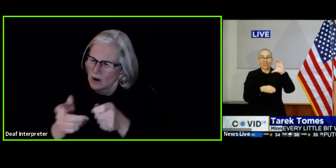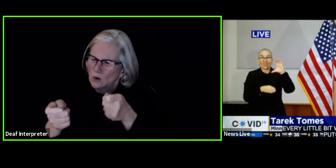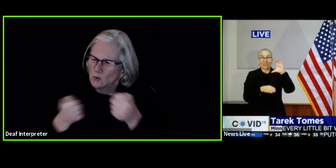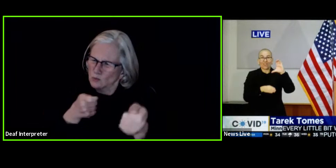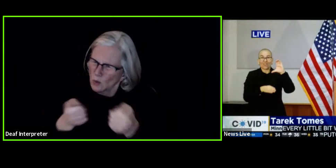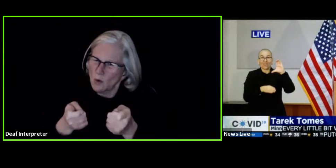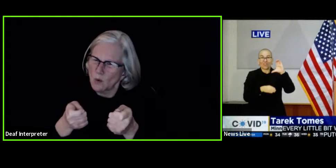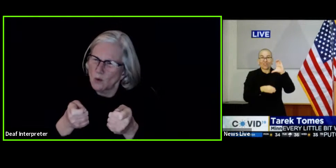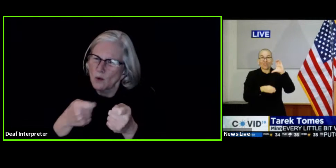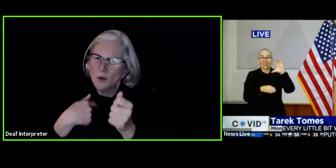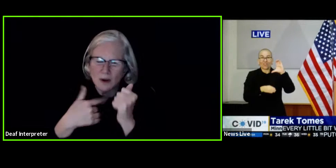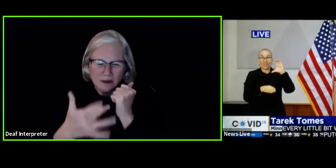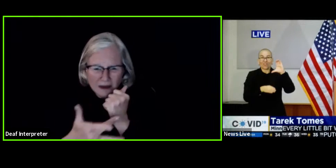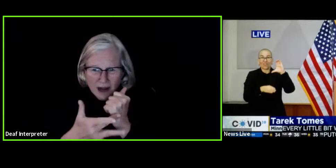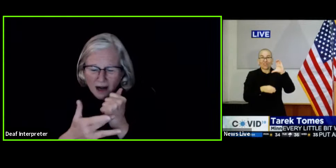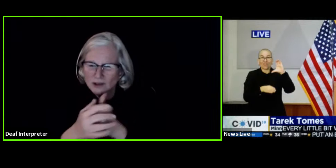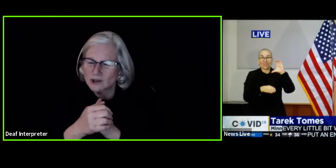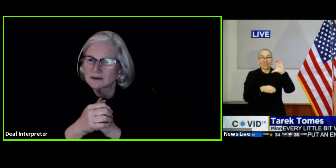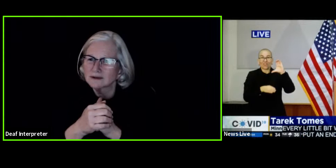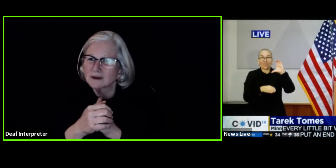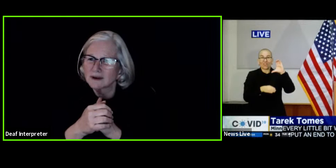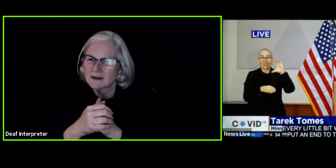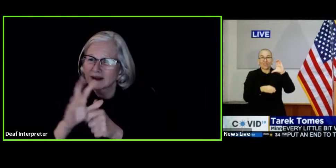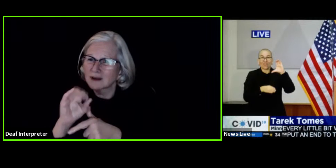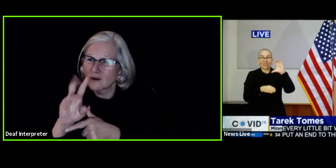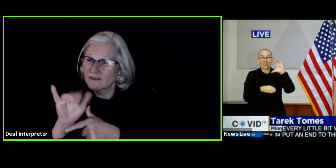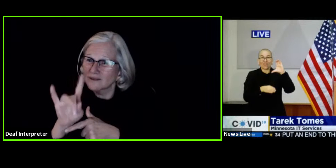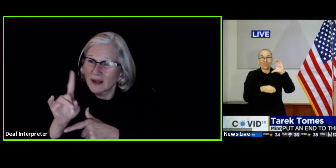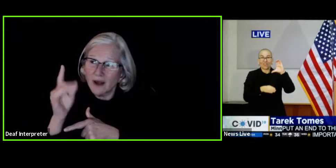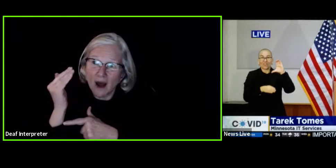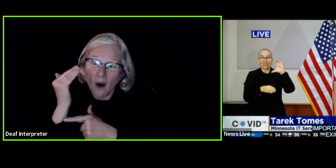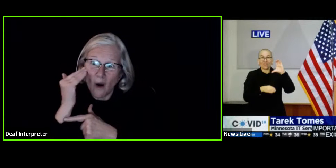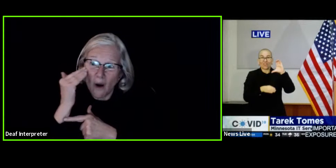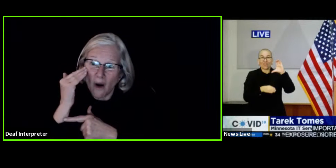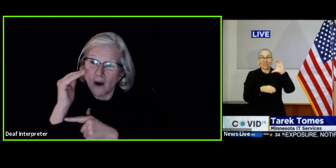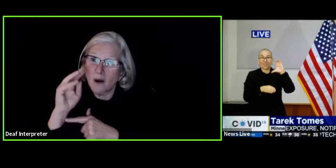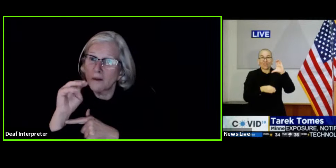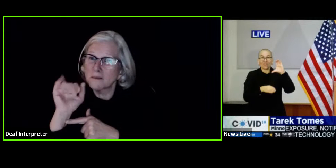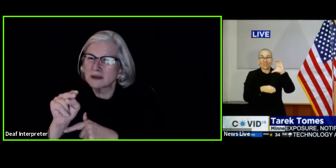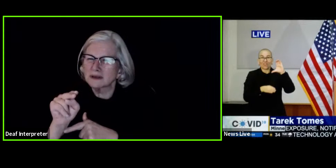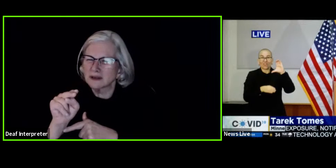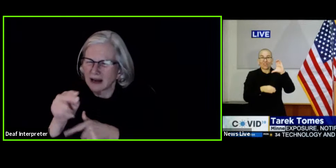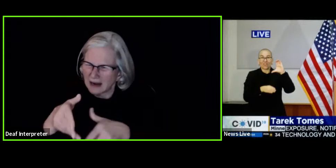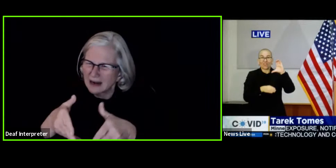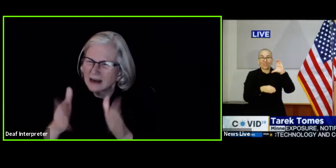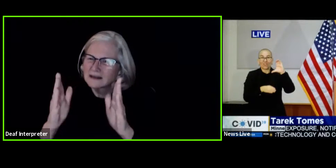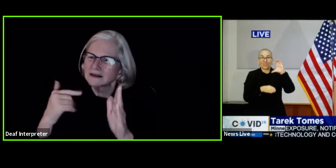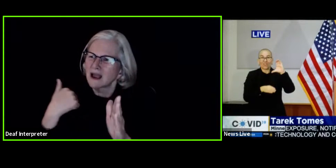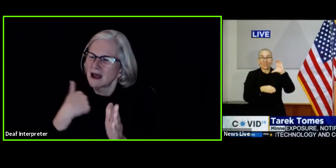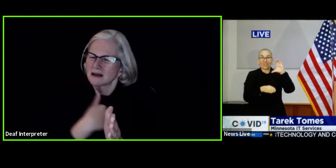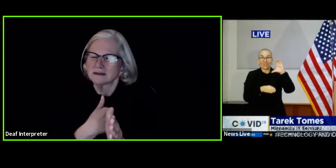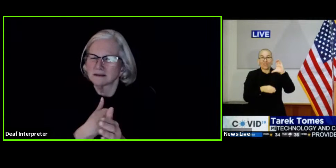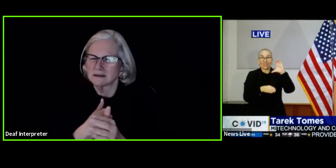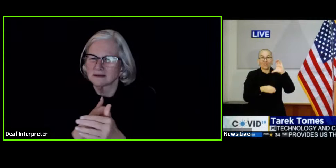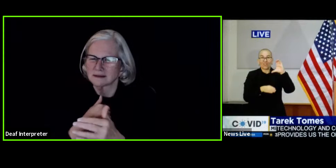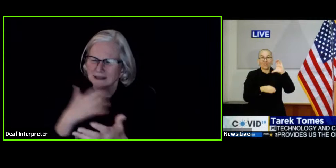WITH A POWERFUL OPPORTUNITY TO TAKE ACTION AND DOES SO IN A WAY THAT PROTECTS YOUR PRIVACY AND INFORMATION